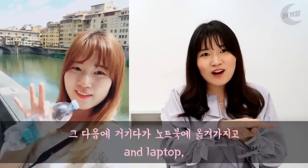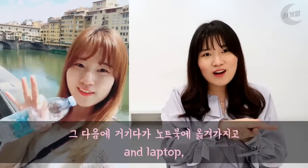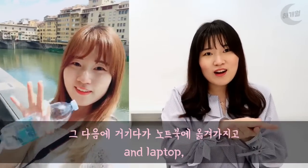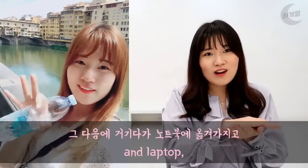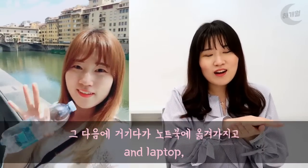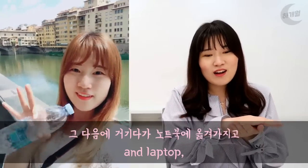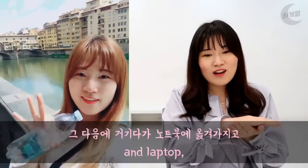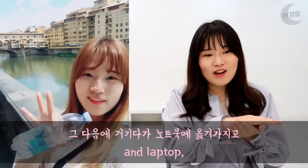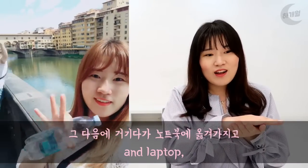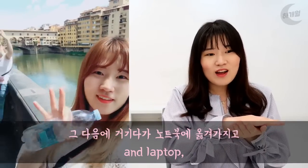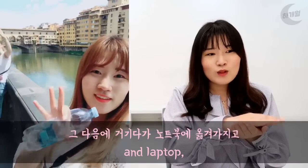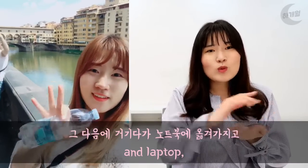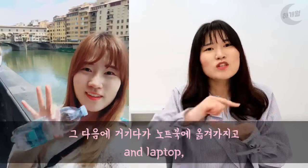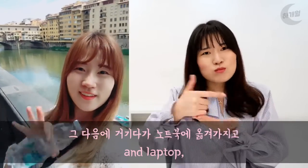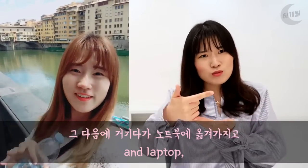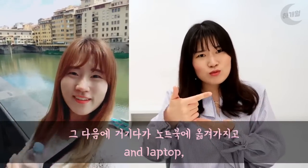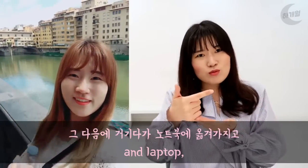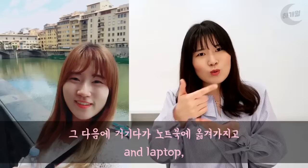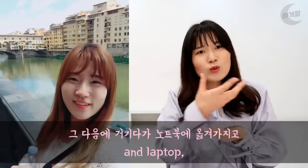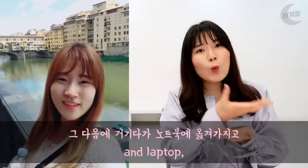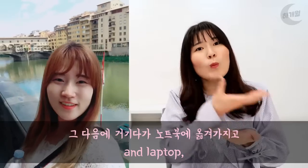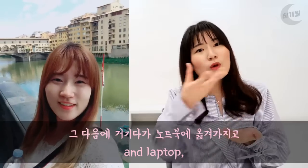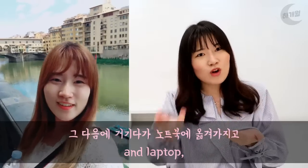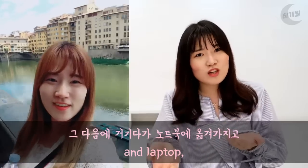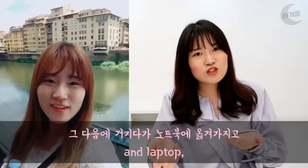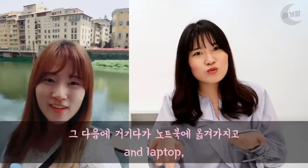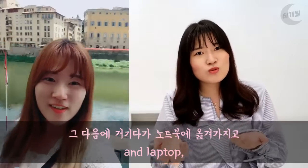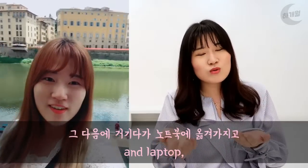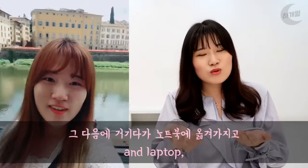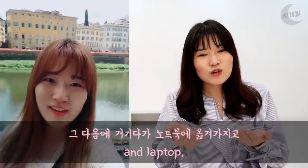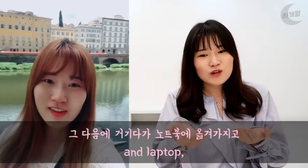and laptop,